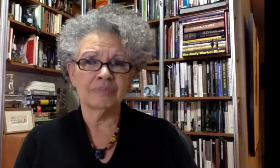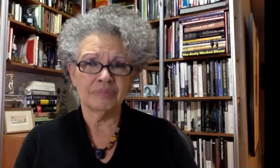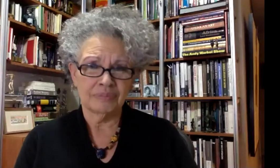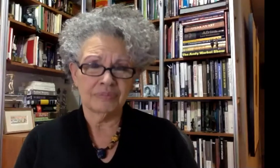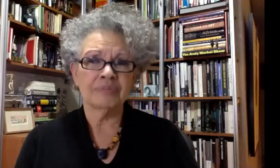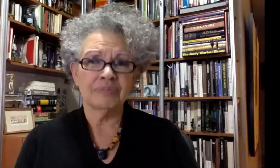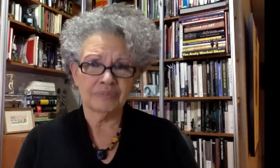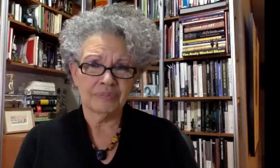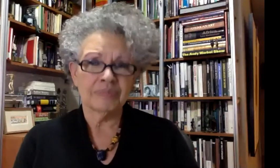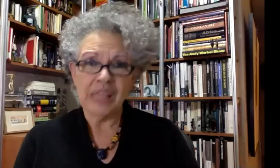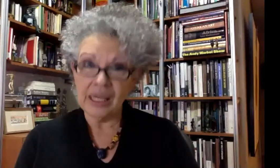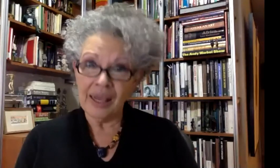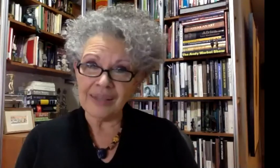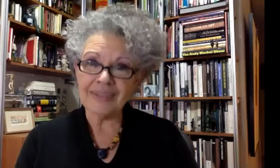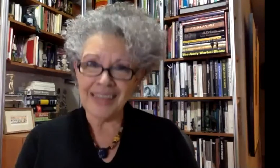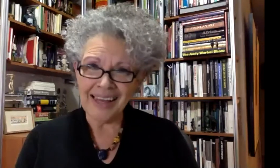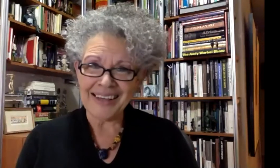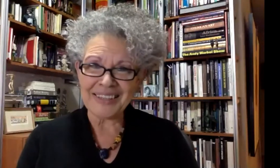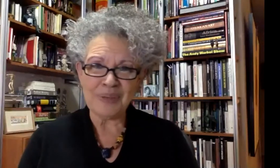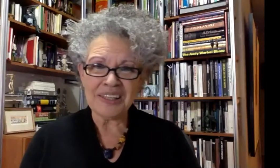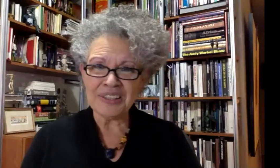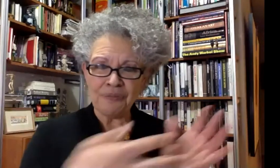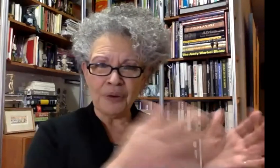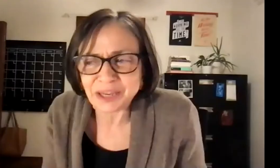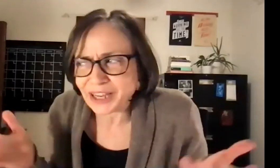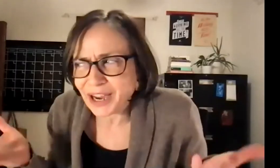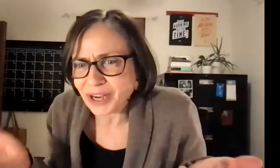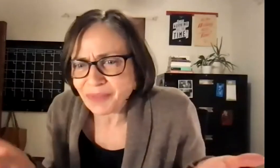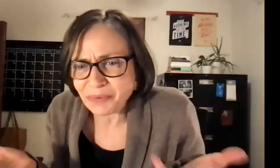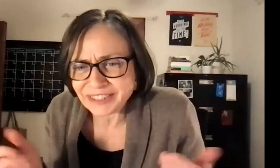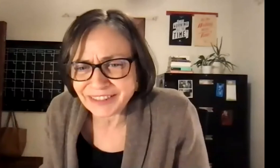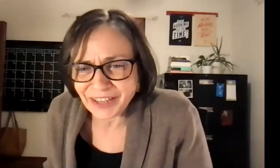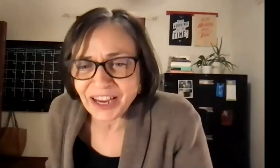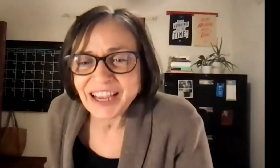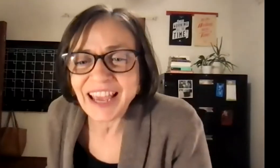questions that I could never ask them all tonight but I do have, I do have a few and